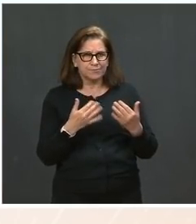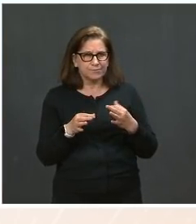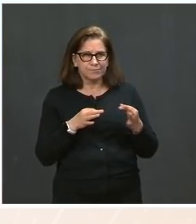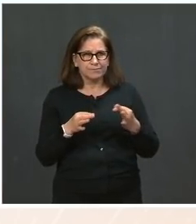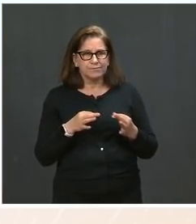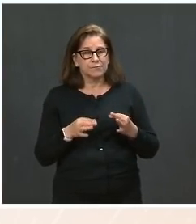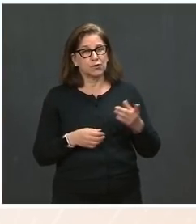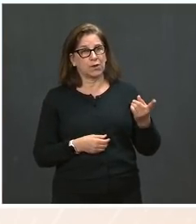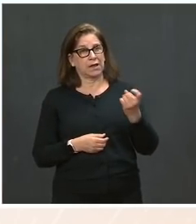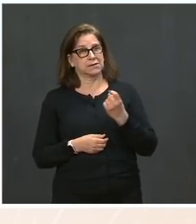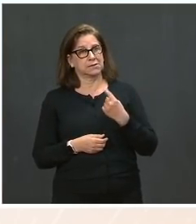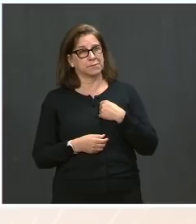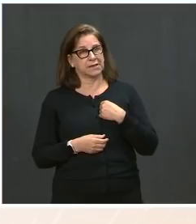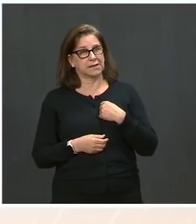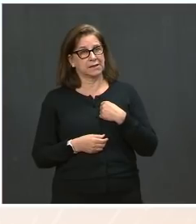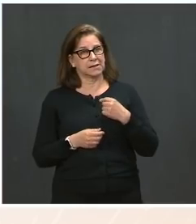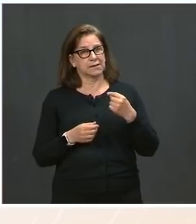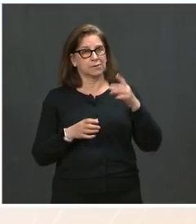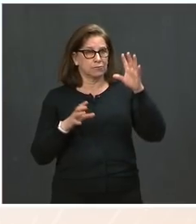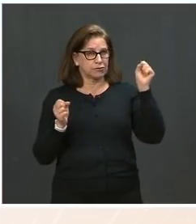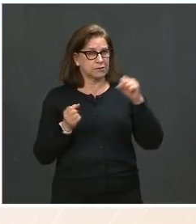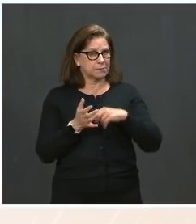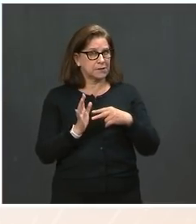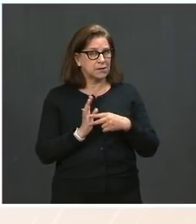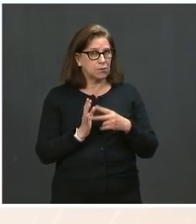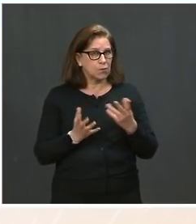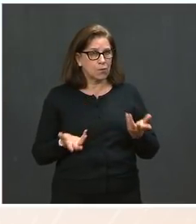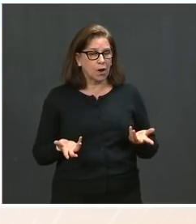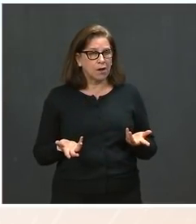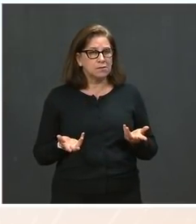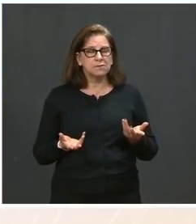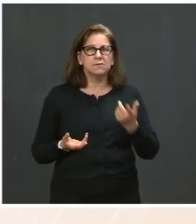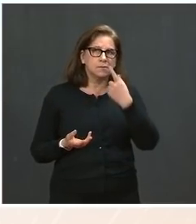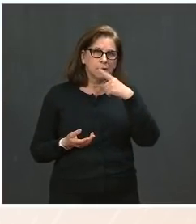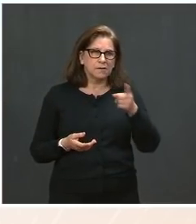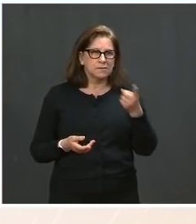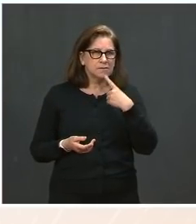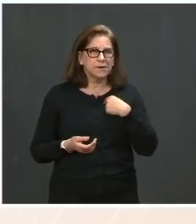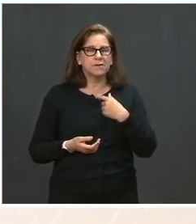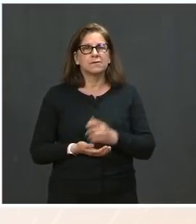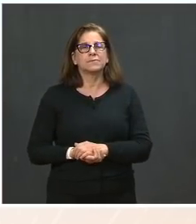a specific circumstance? Or -- I'm sorry, just tell me a little bit more about your question. The Press: Yeah, I mean, is it the President's belief